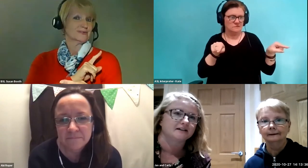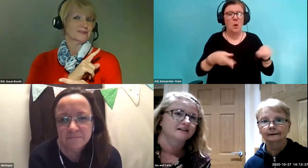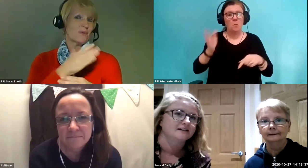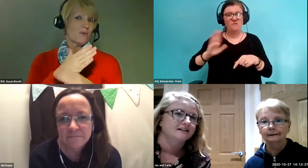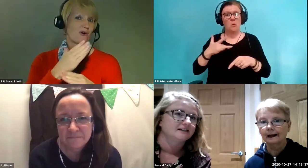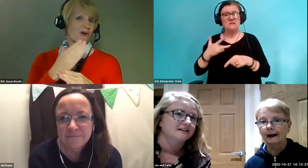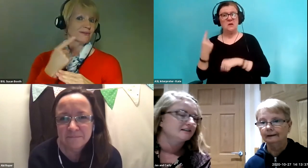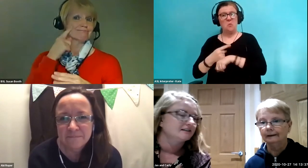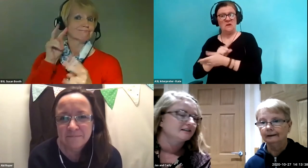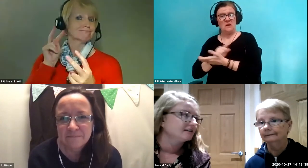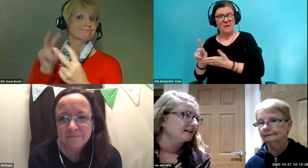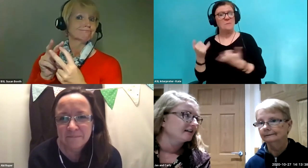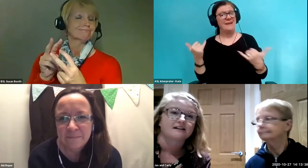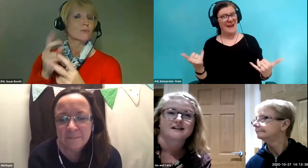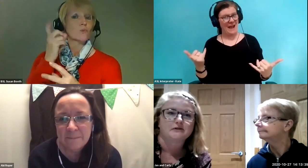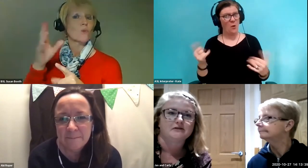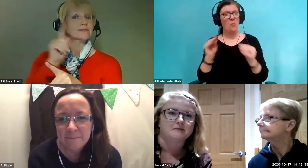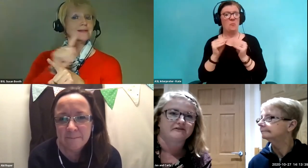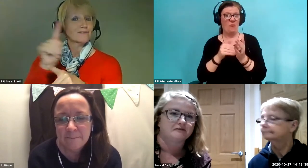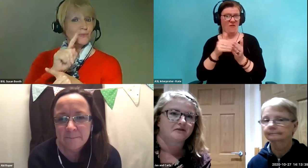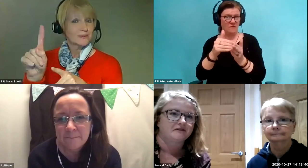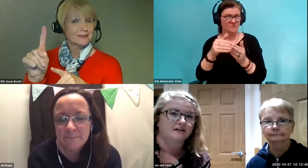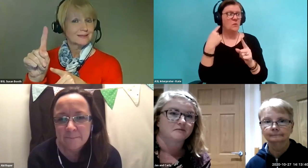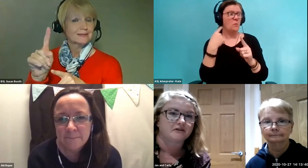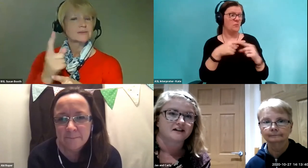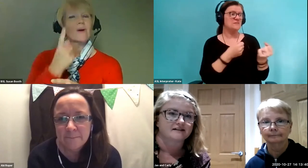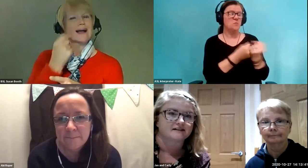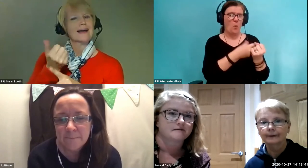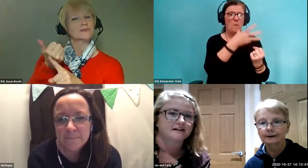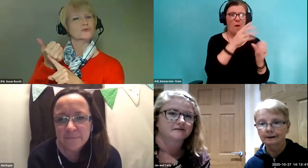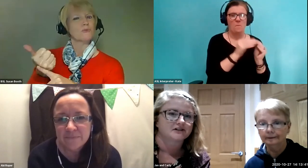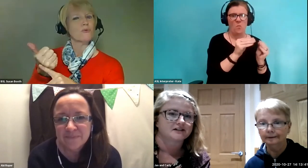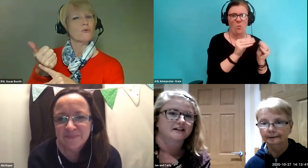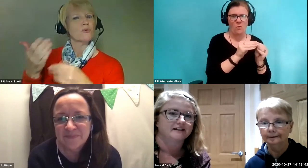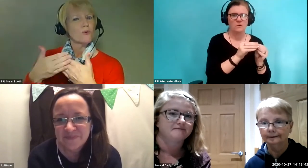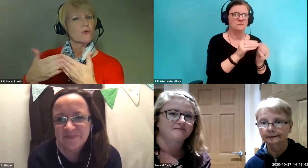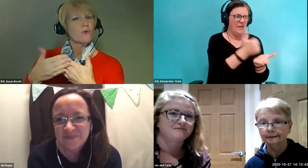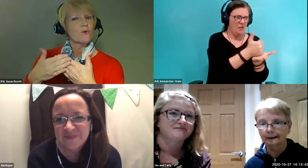but yeah and it means I can support mum with a lot more a lot more things as well which has been